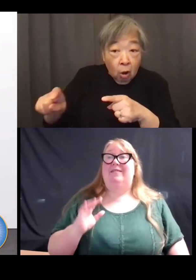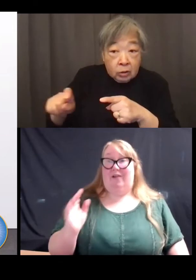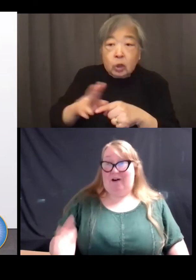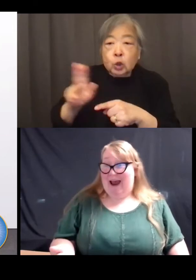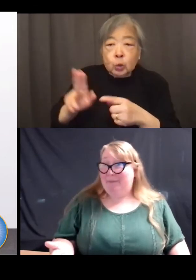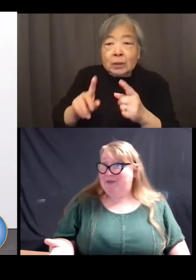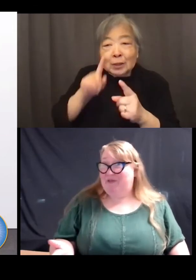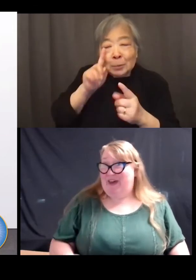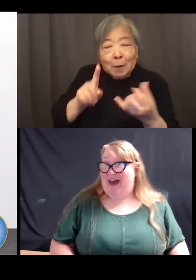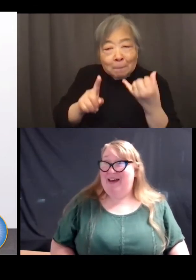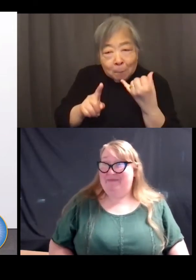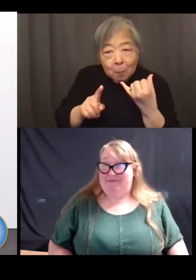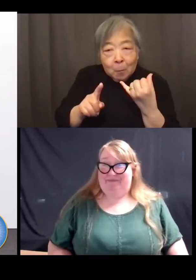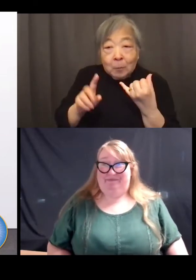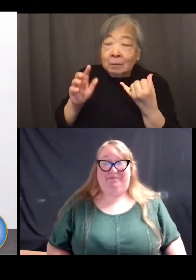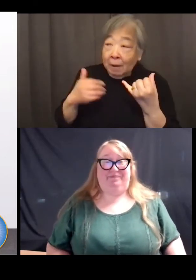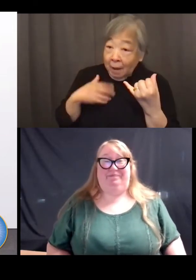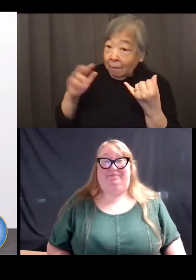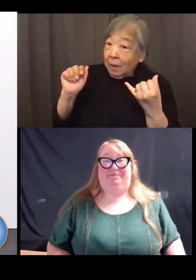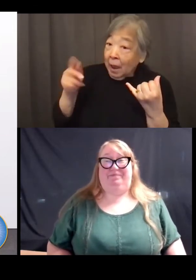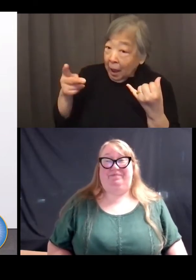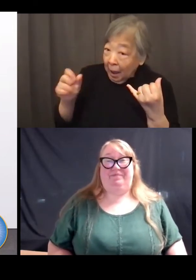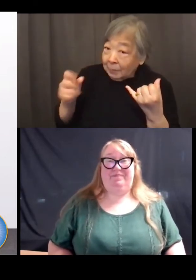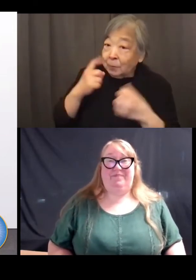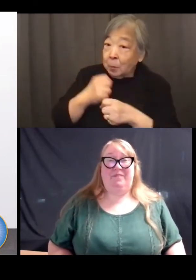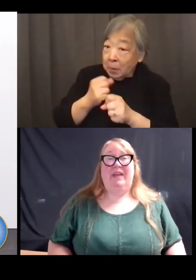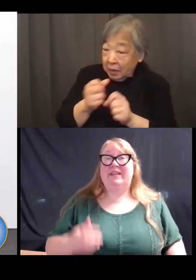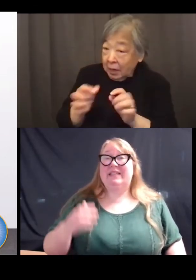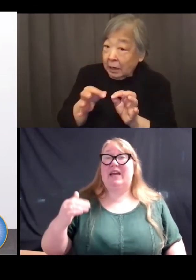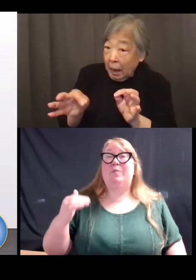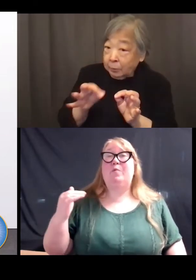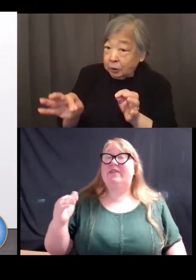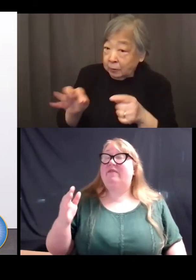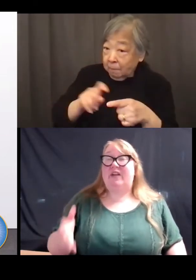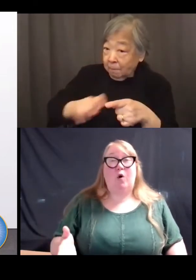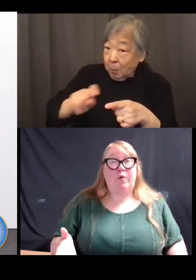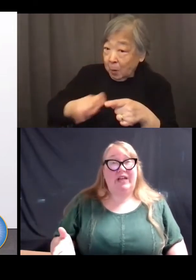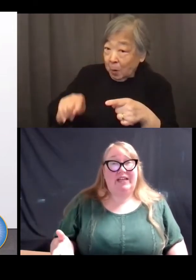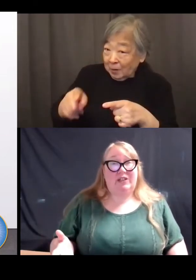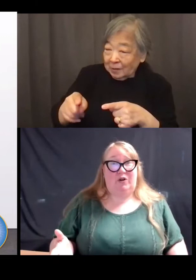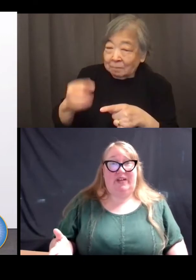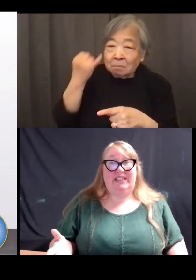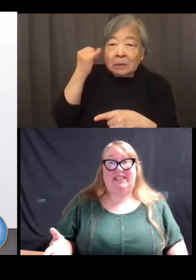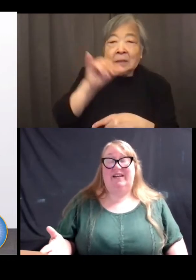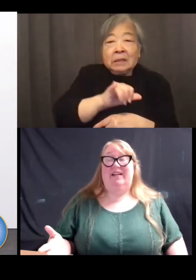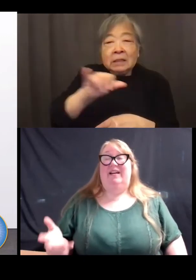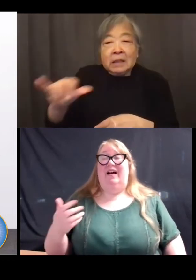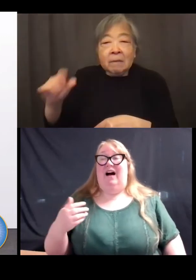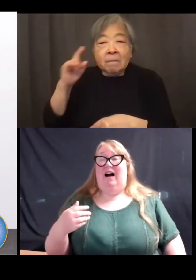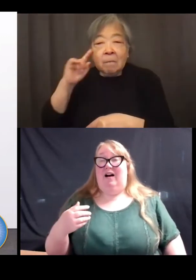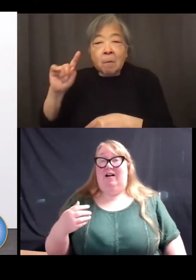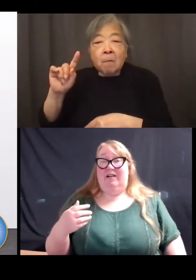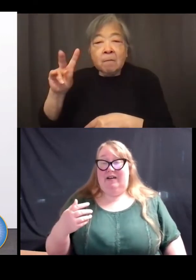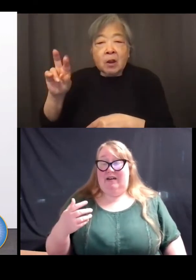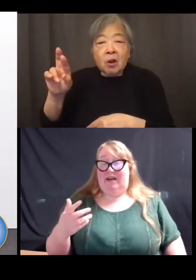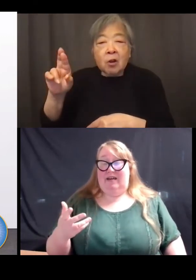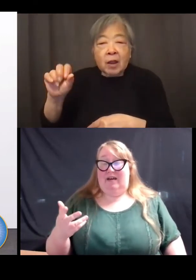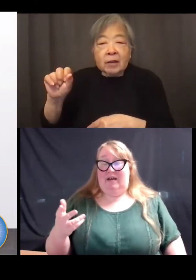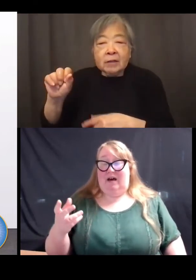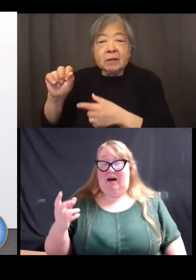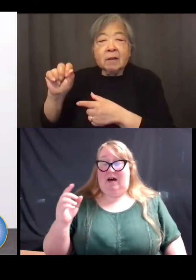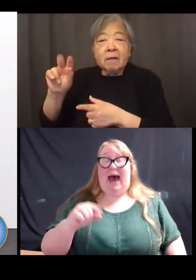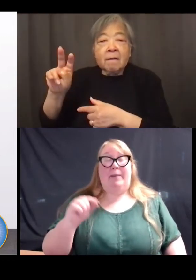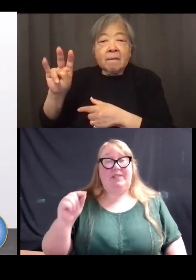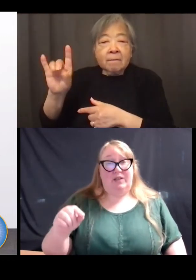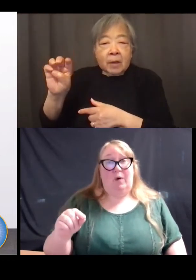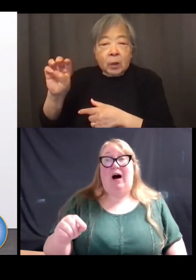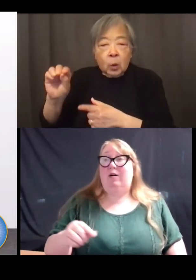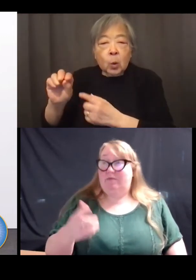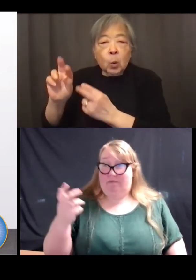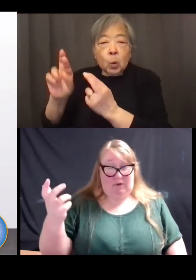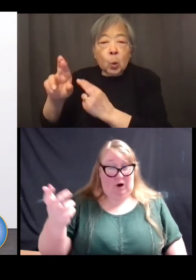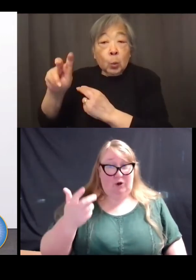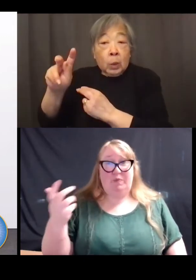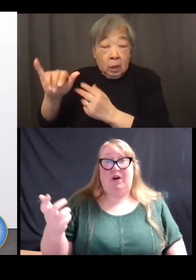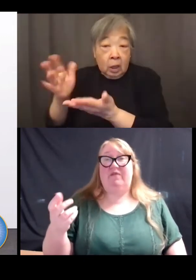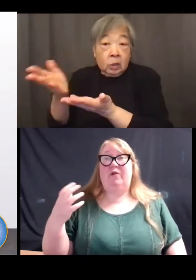there are apps for that The same with the Video Relay Service apps as well on your smartphone